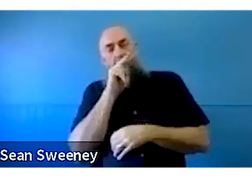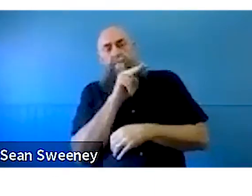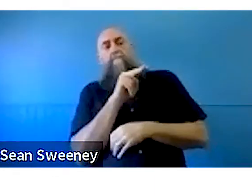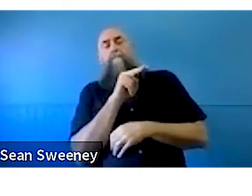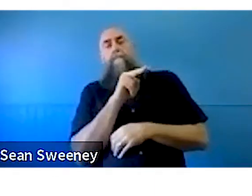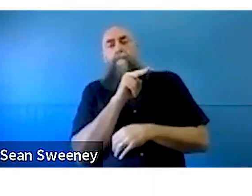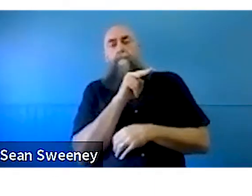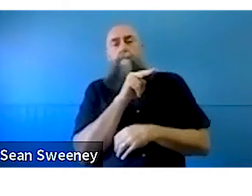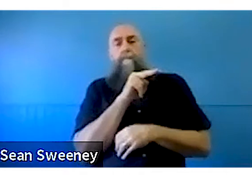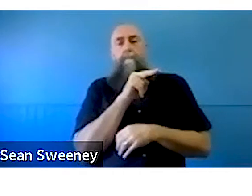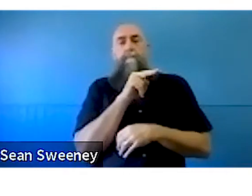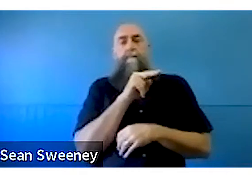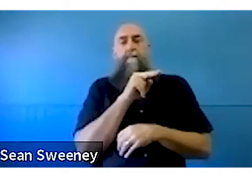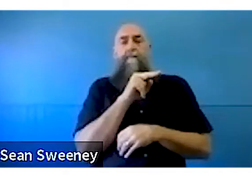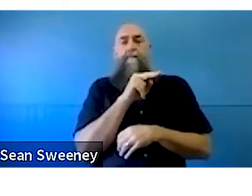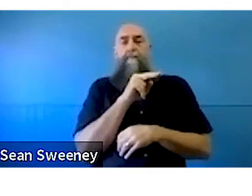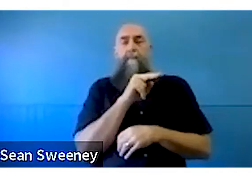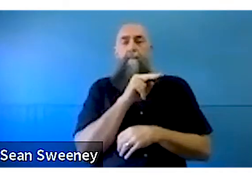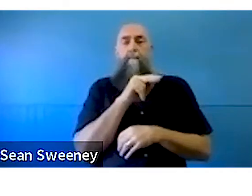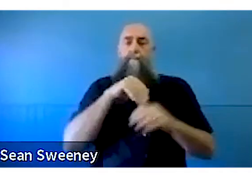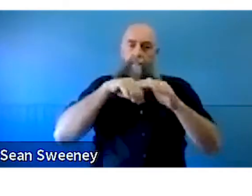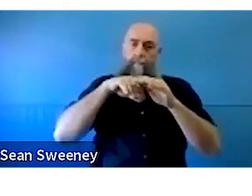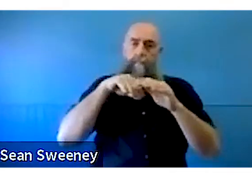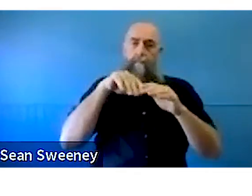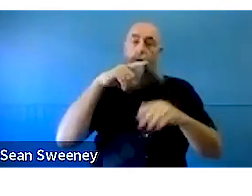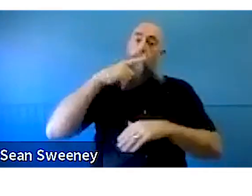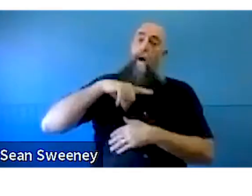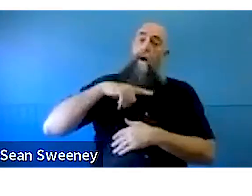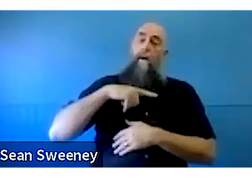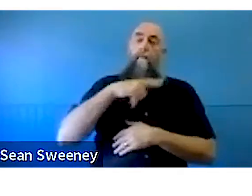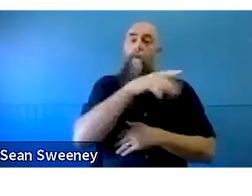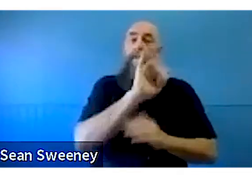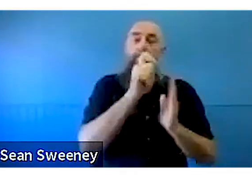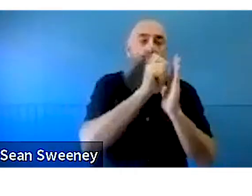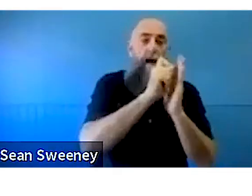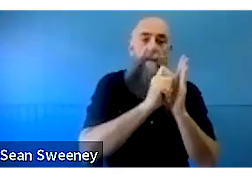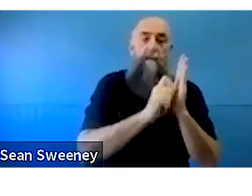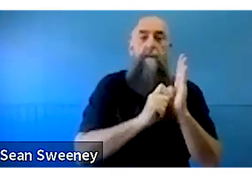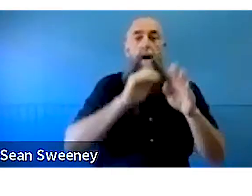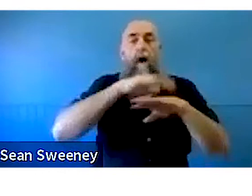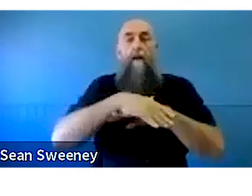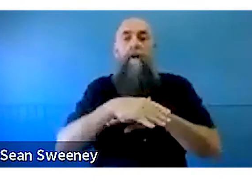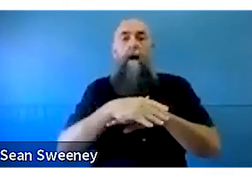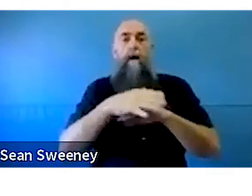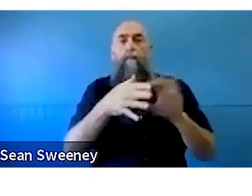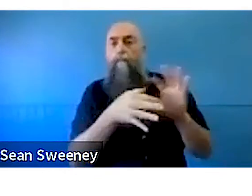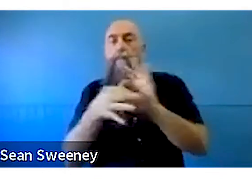community. Because she didn't write about what we think about as traditional